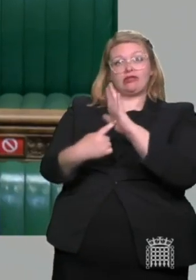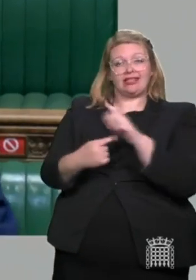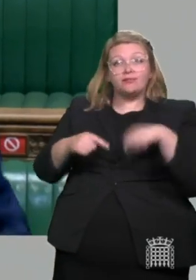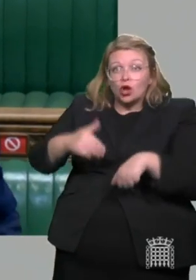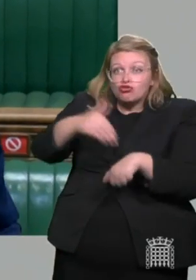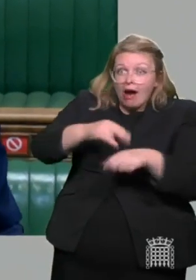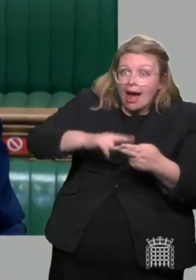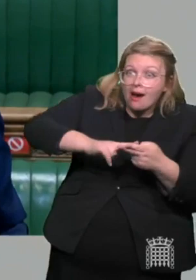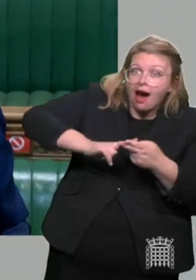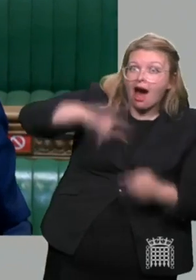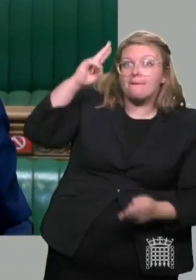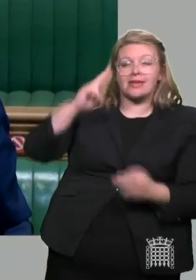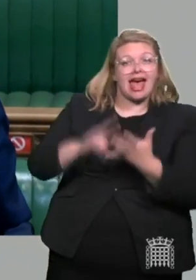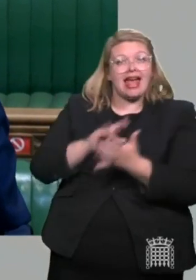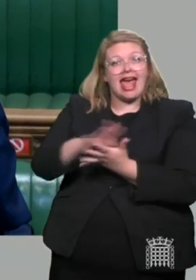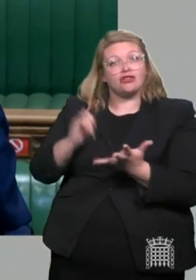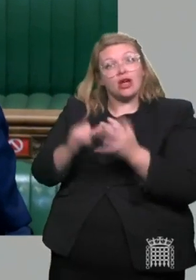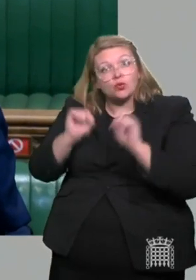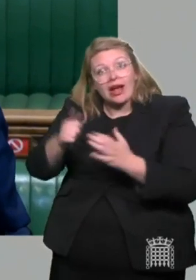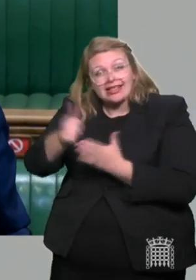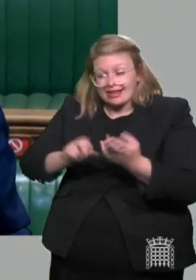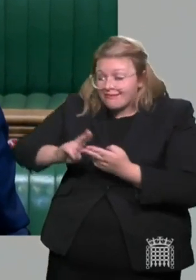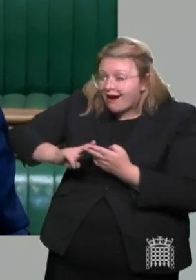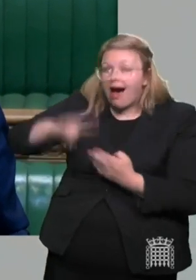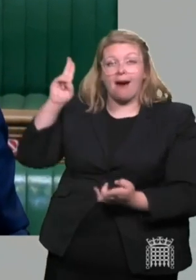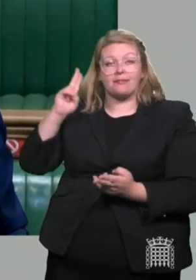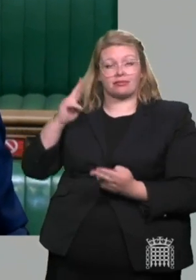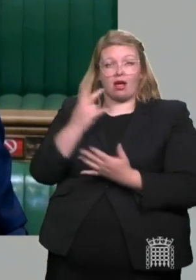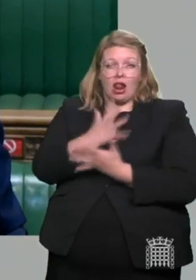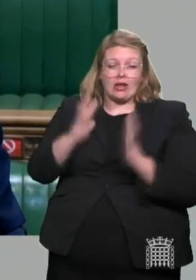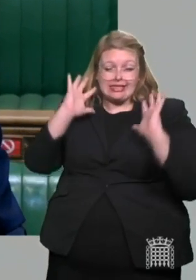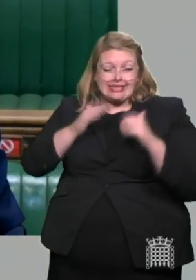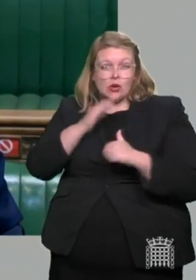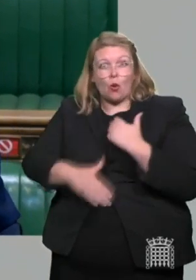lists are at record levels and millions of people are worried about their jobs, including at Liberty